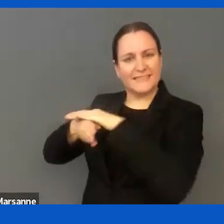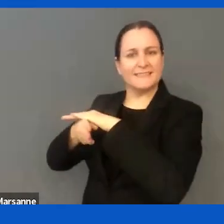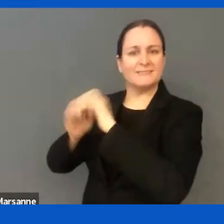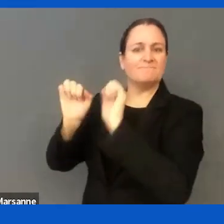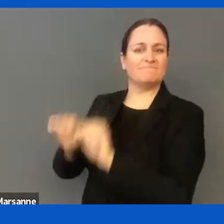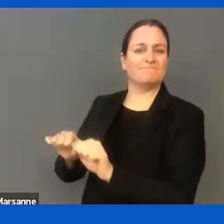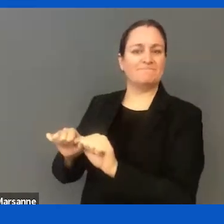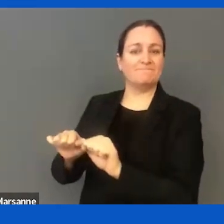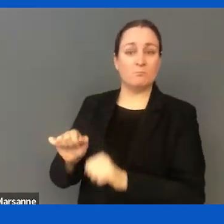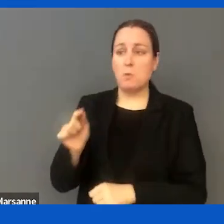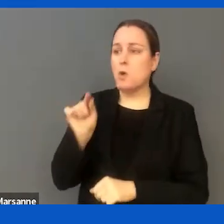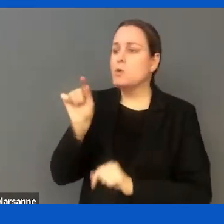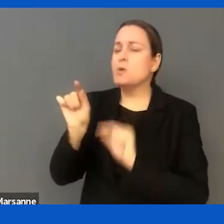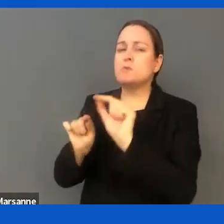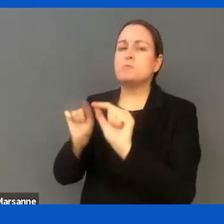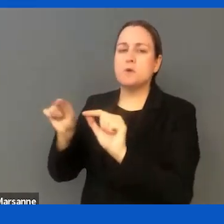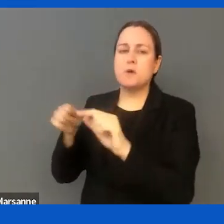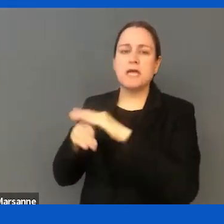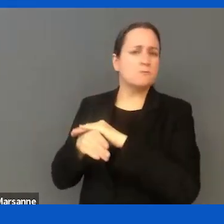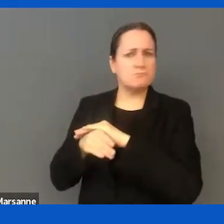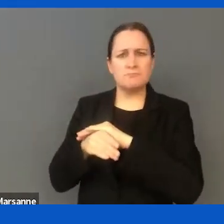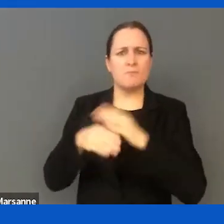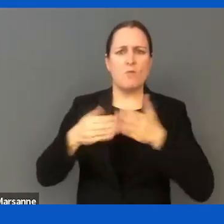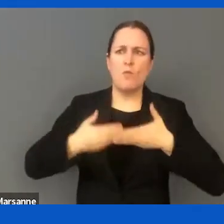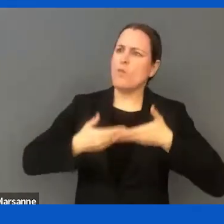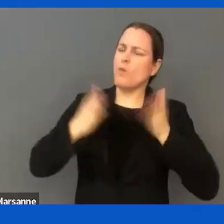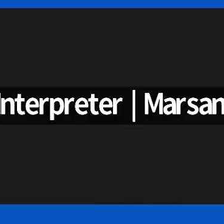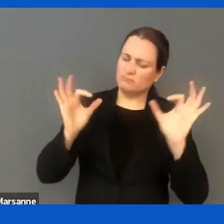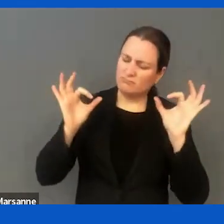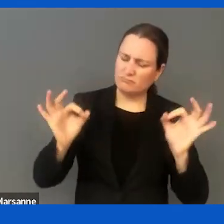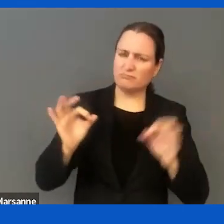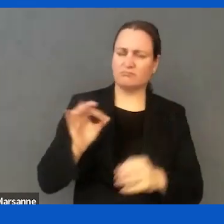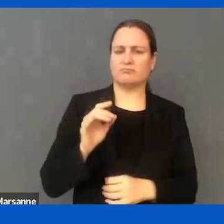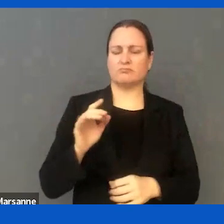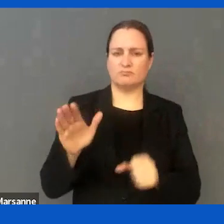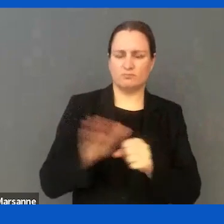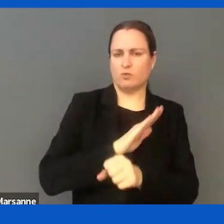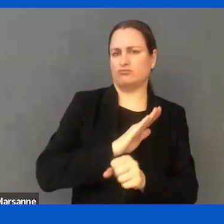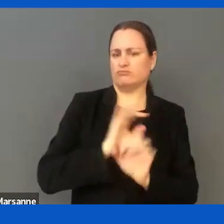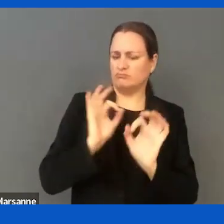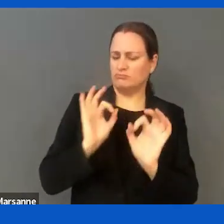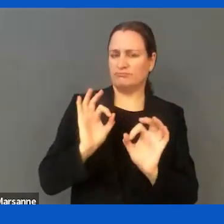Because they thought about accessibility. >> This is Christopher, you talked about